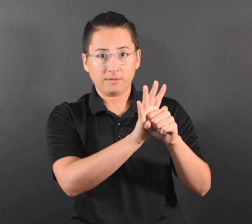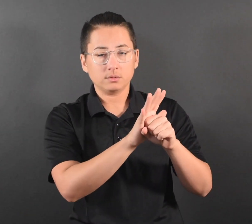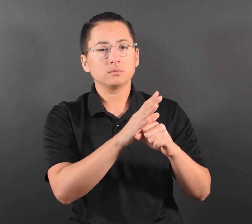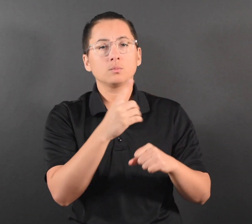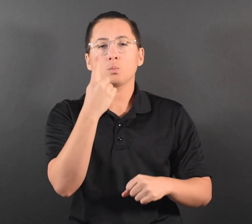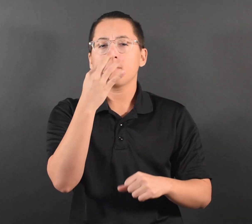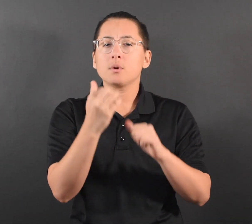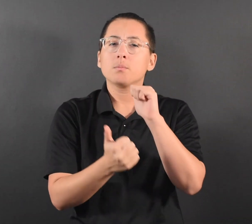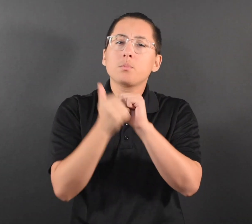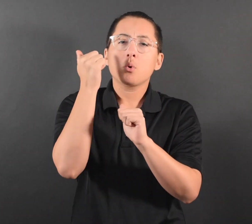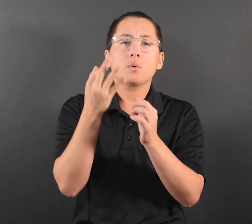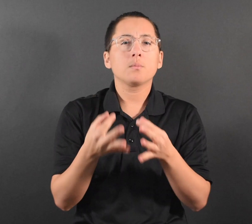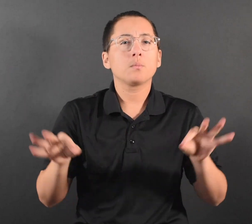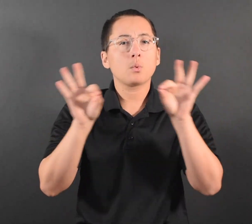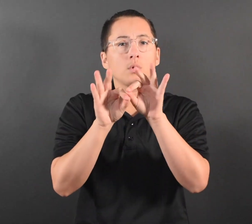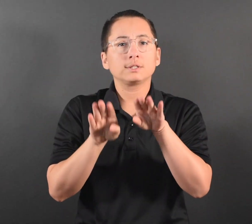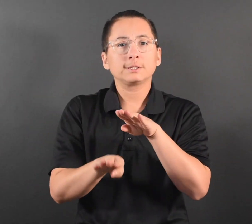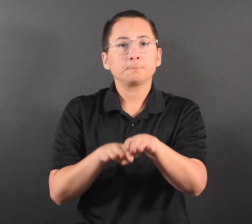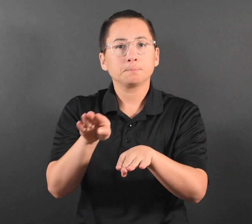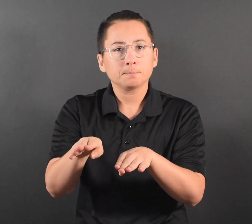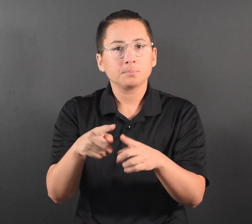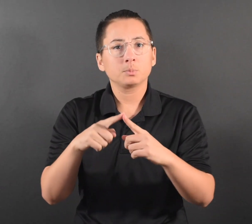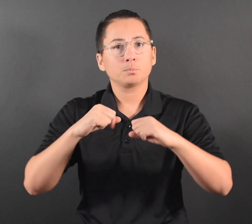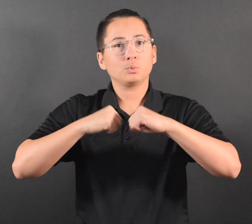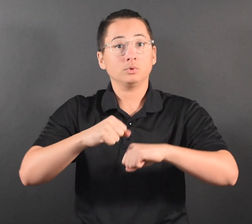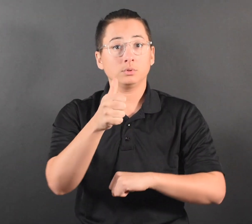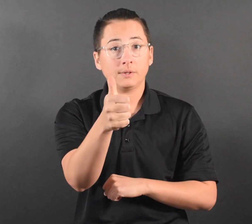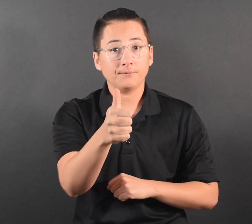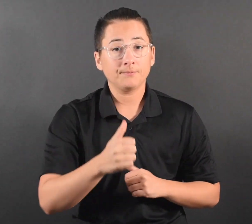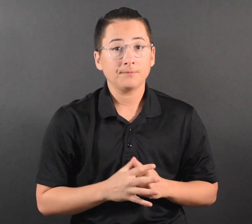Getting vaccinated against COVID-19 is one of the most important steps you can